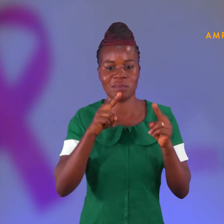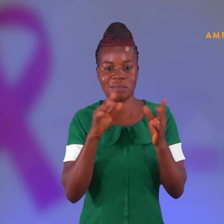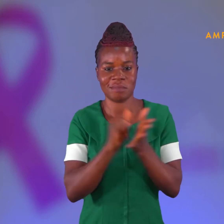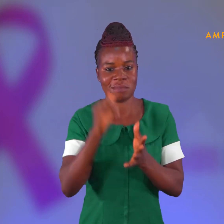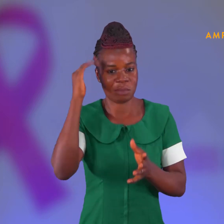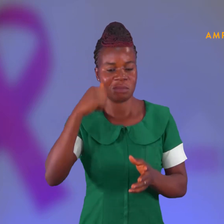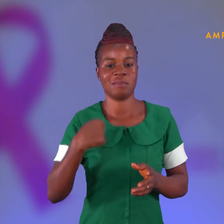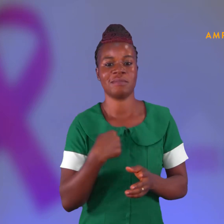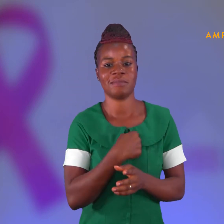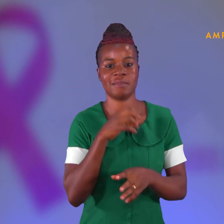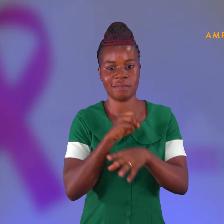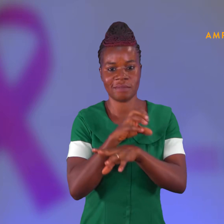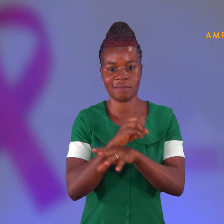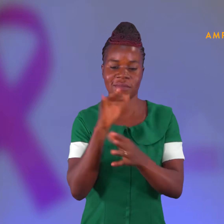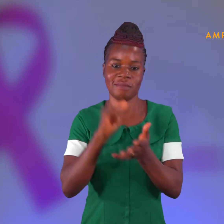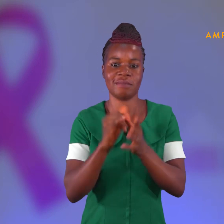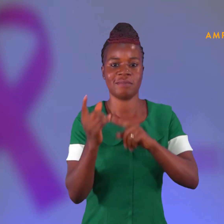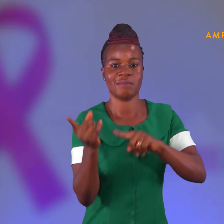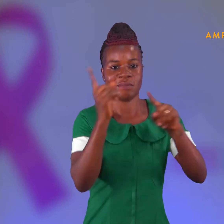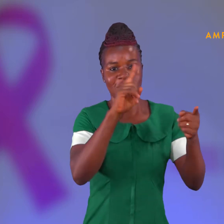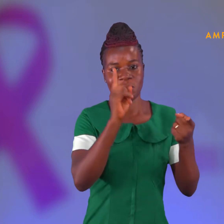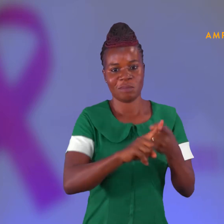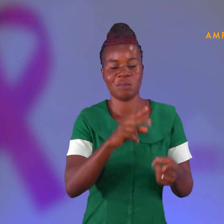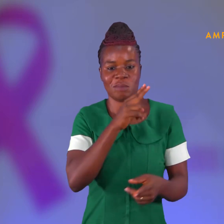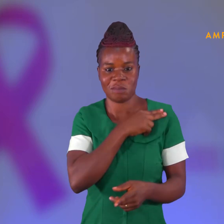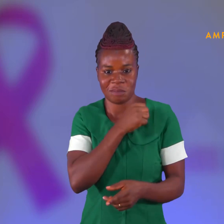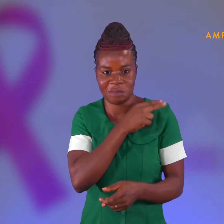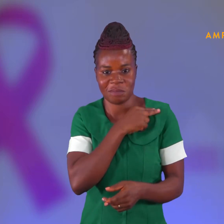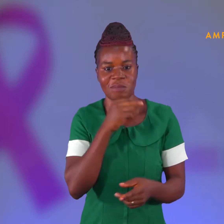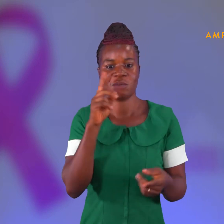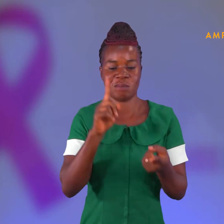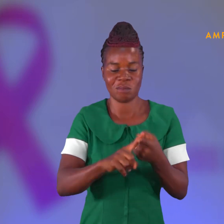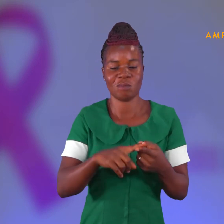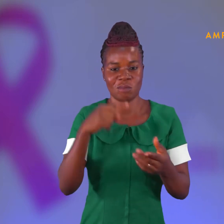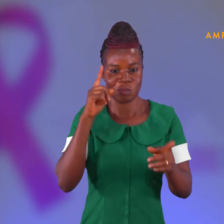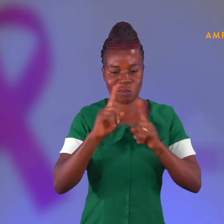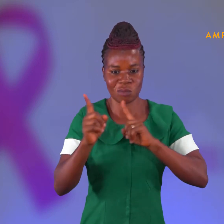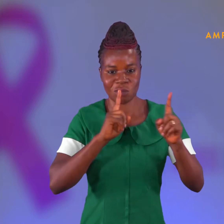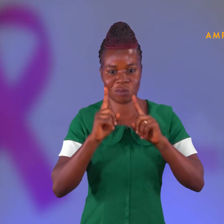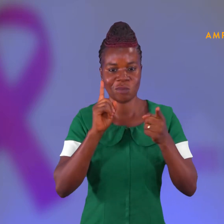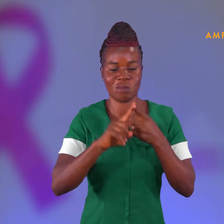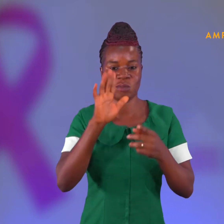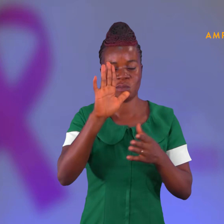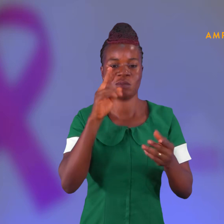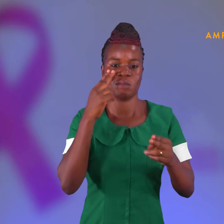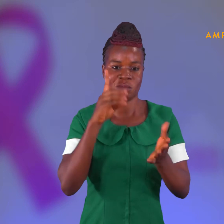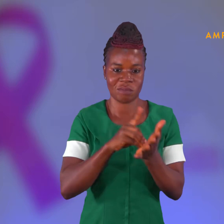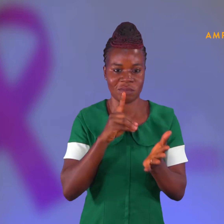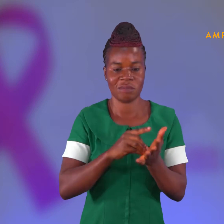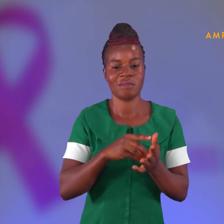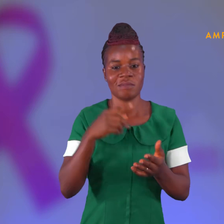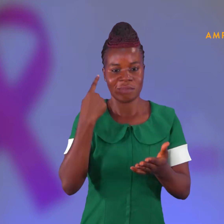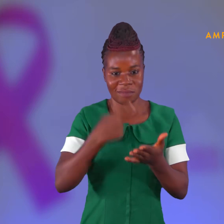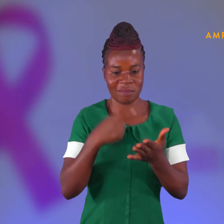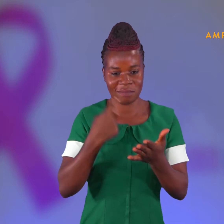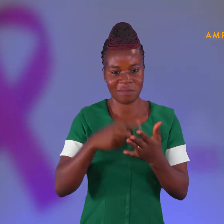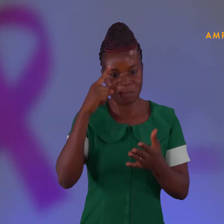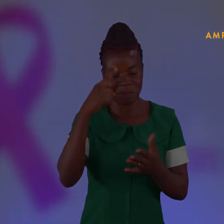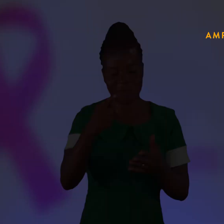That is why we advice to attend the hospital to consult a doctor to run tests for you.